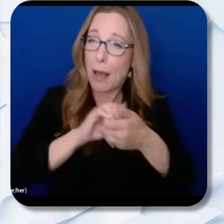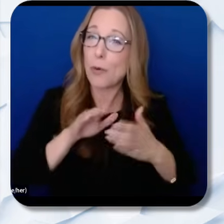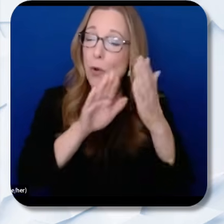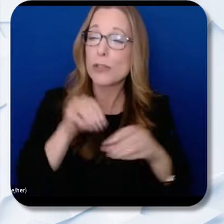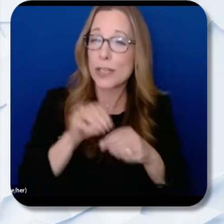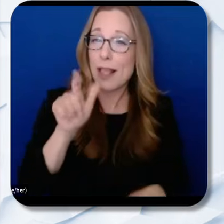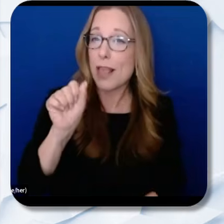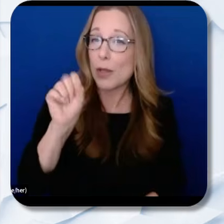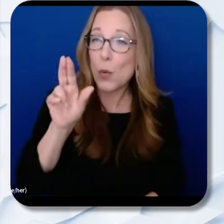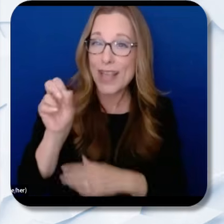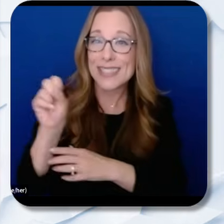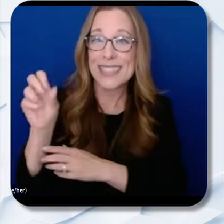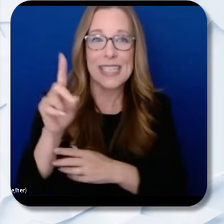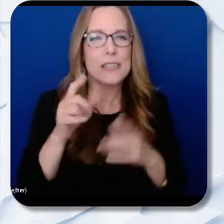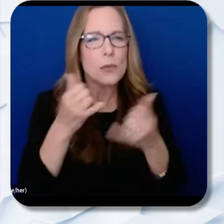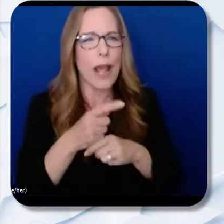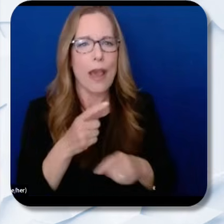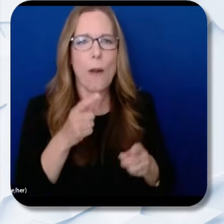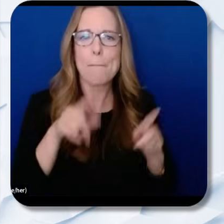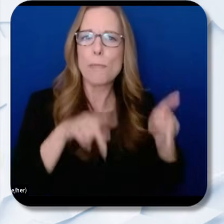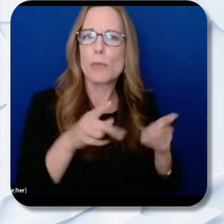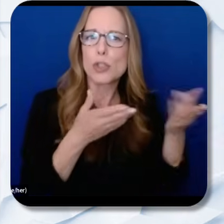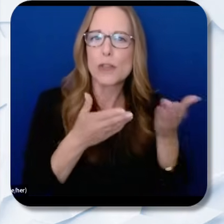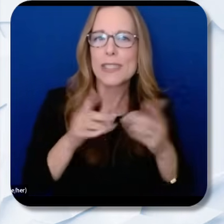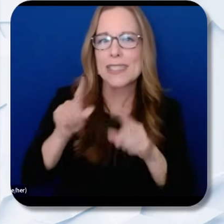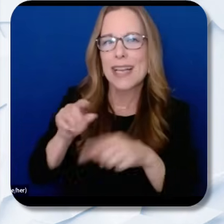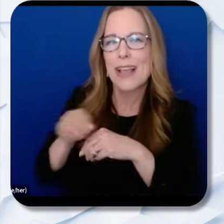and ensuring that students are enrolled and attending.